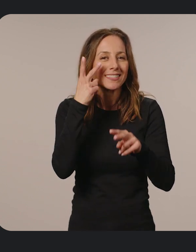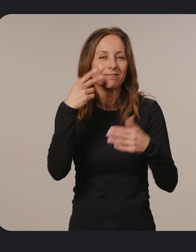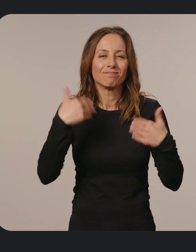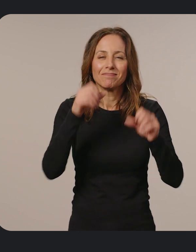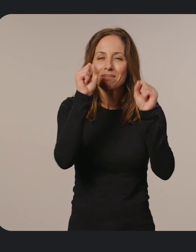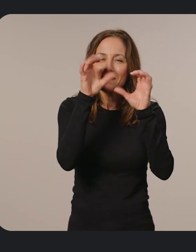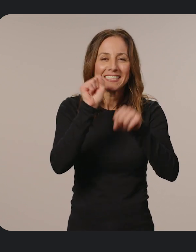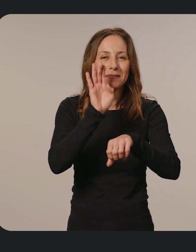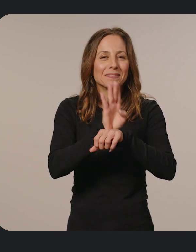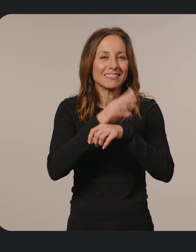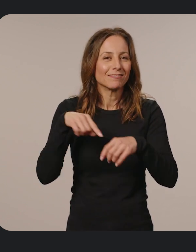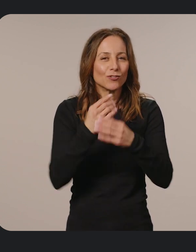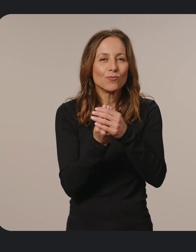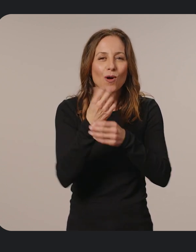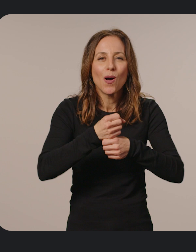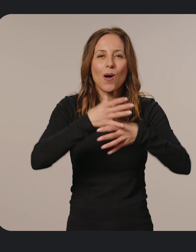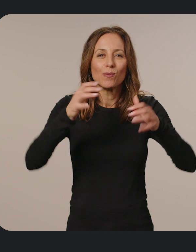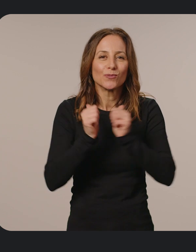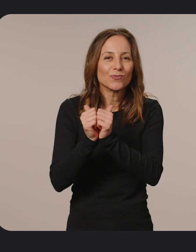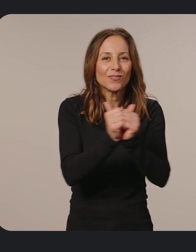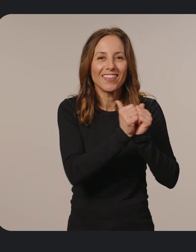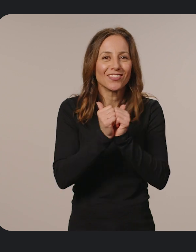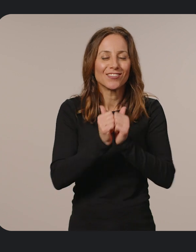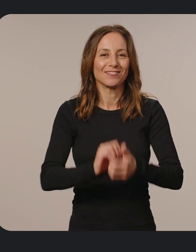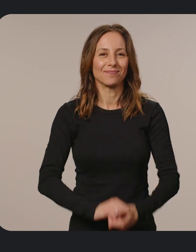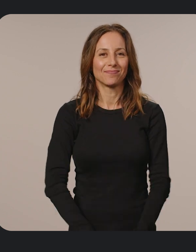and we look forward to seeing the amazing businesses we grow together.